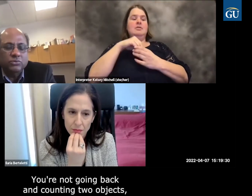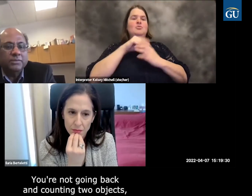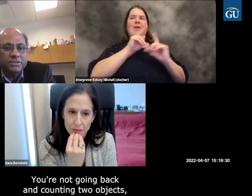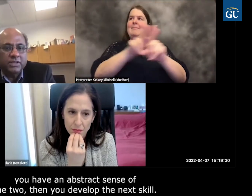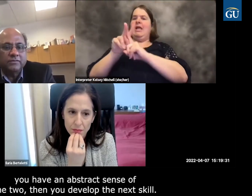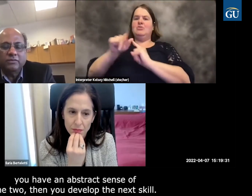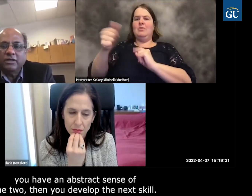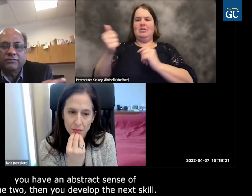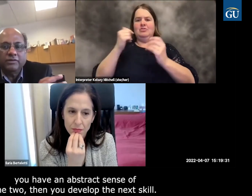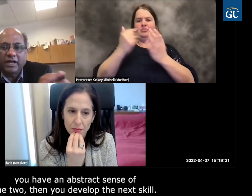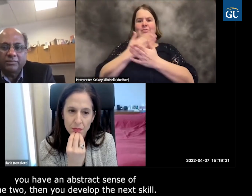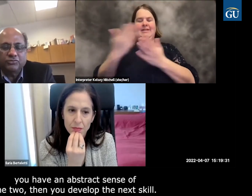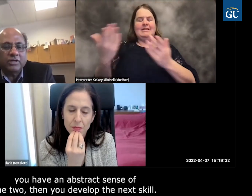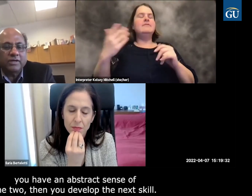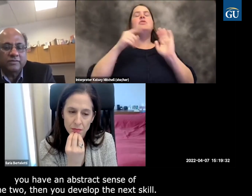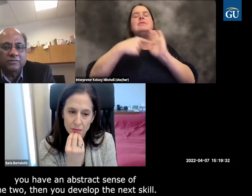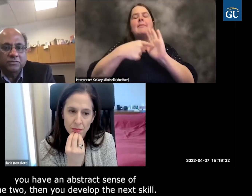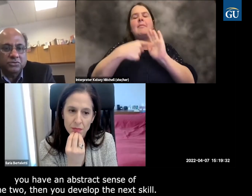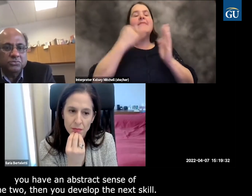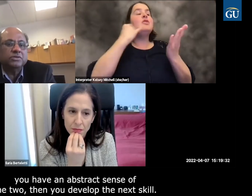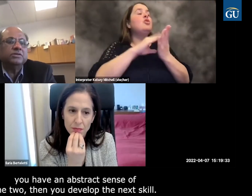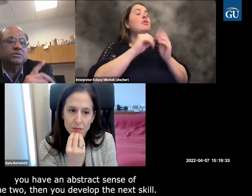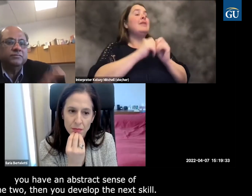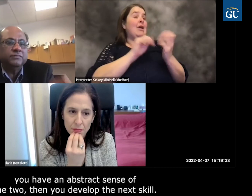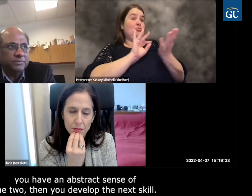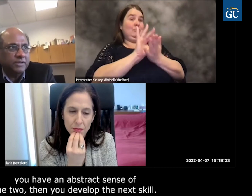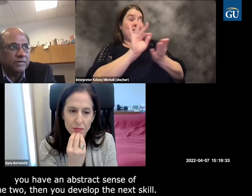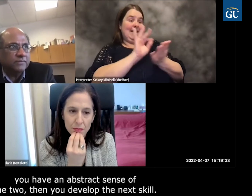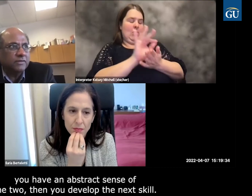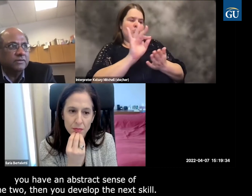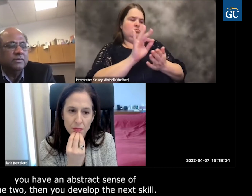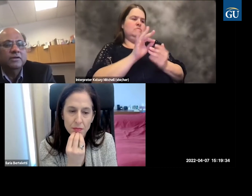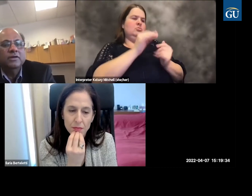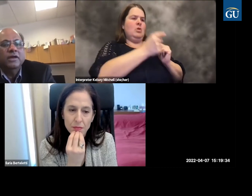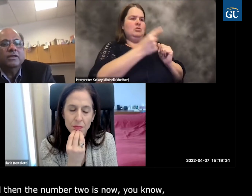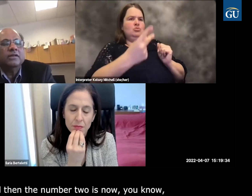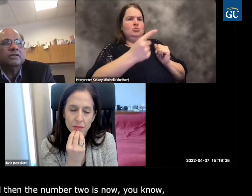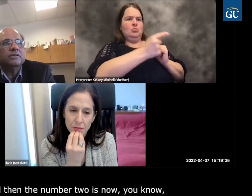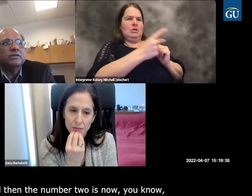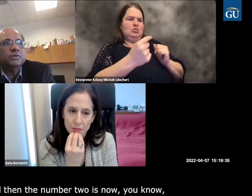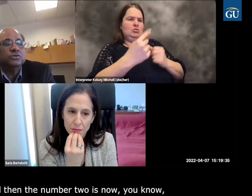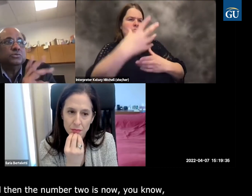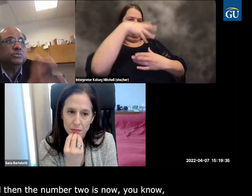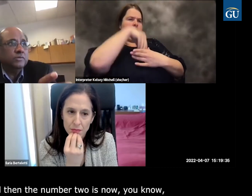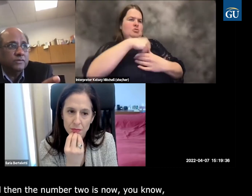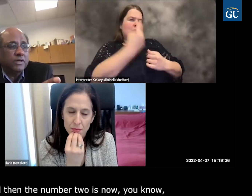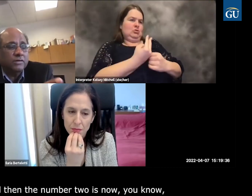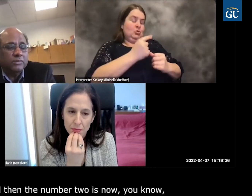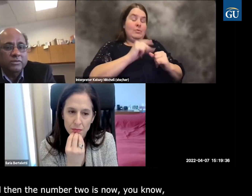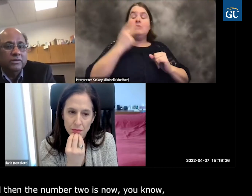objects you have an abstract sense of the two then you develop the next skill